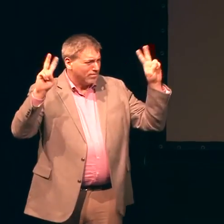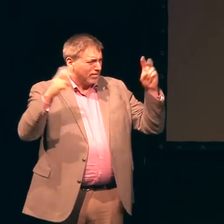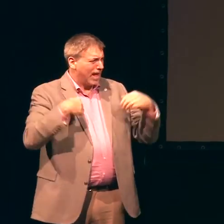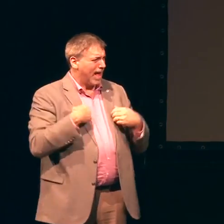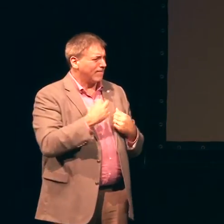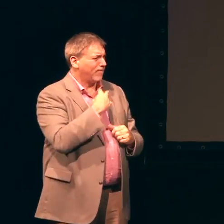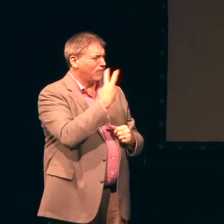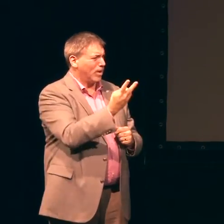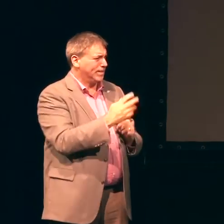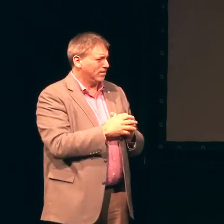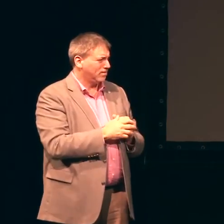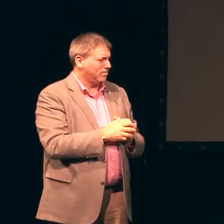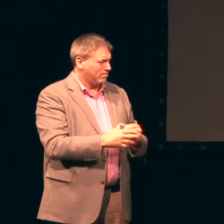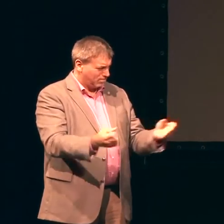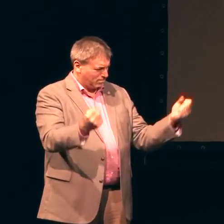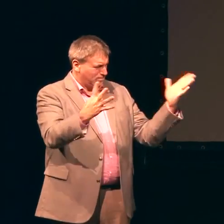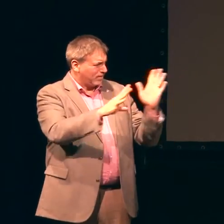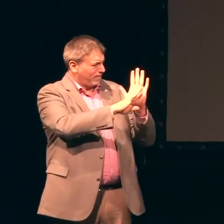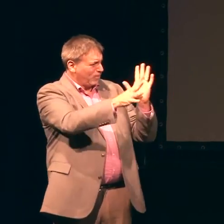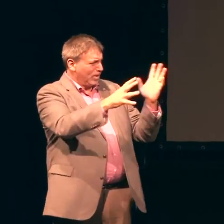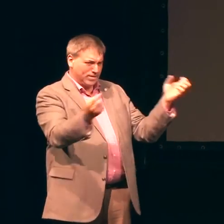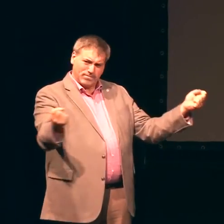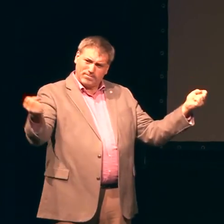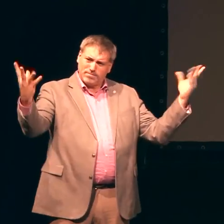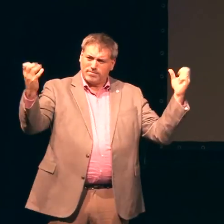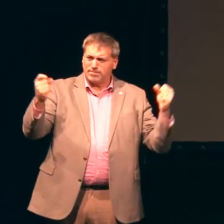To be certain that everyone has a voice. Speak